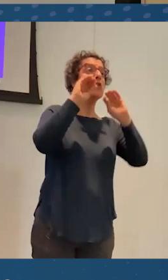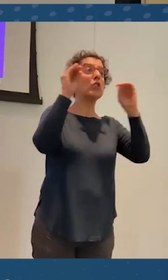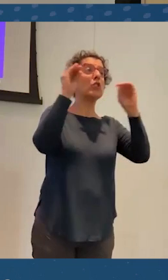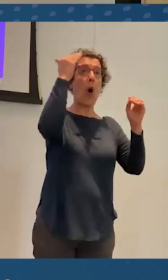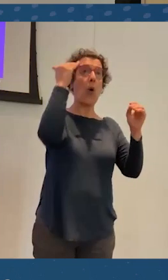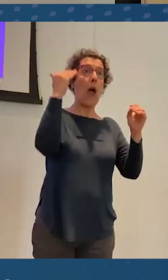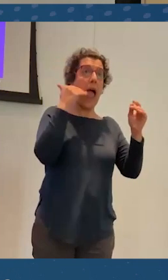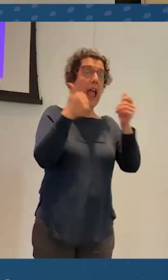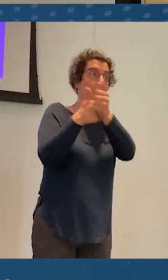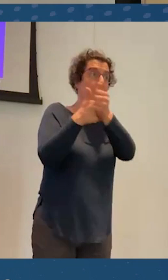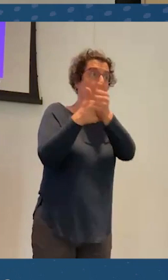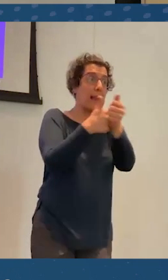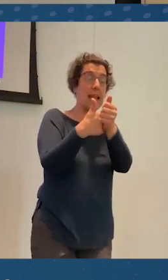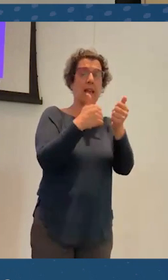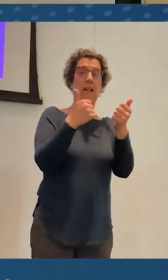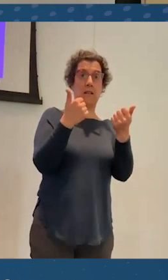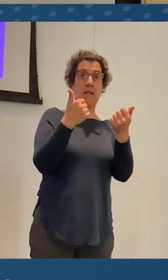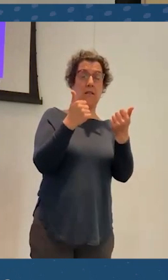available on the use hardware or HMD?